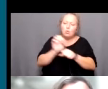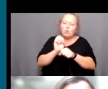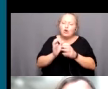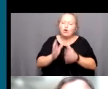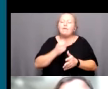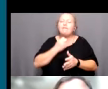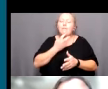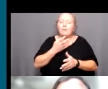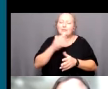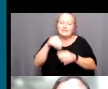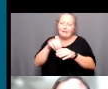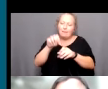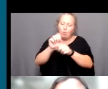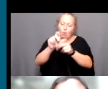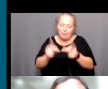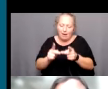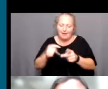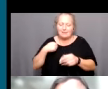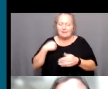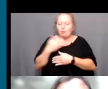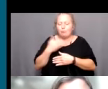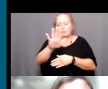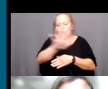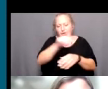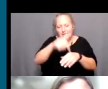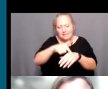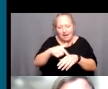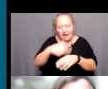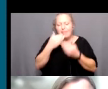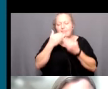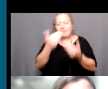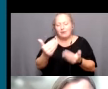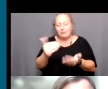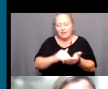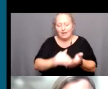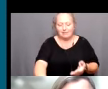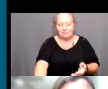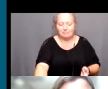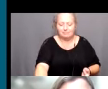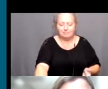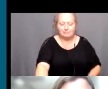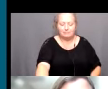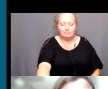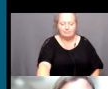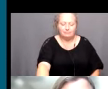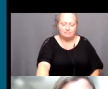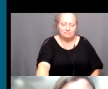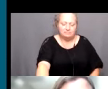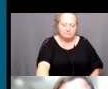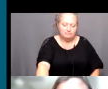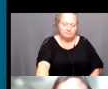I really appreciate the time here today, and I want to thank everyone again.